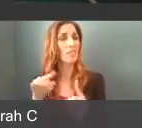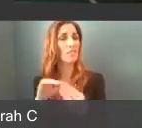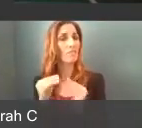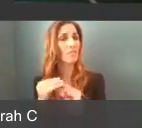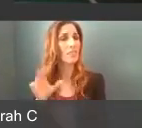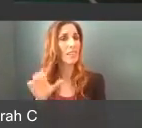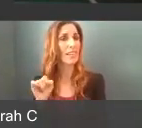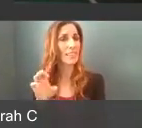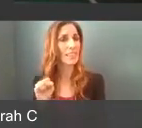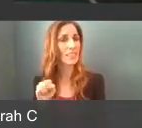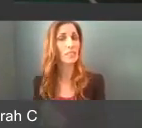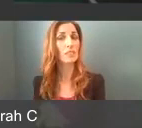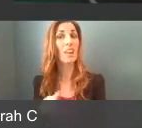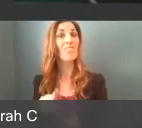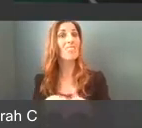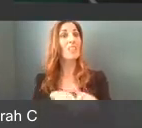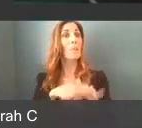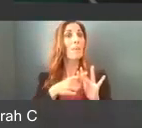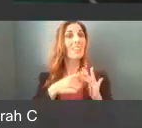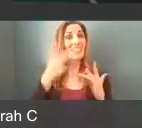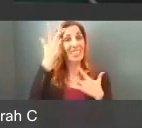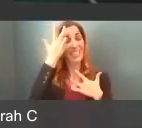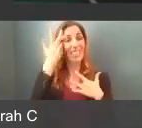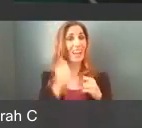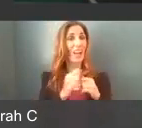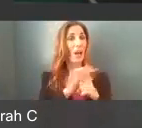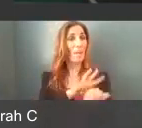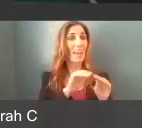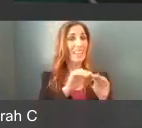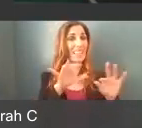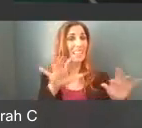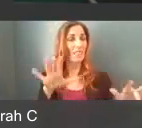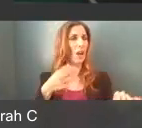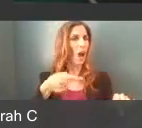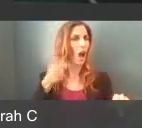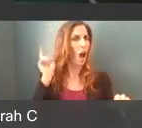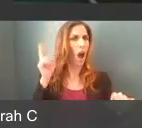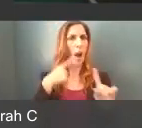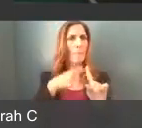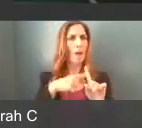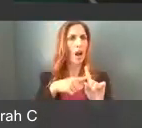of the pandemic, the number of positive cases were high in Montgomery County and now they are going